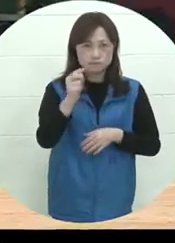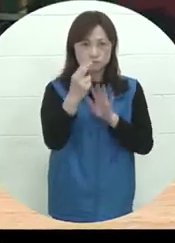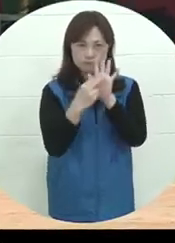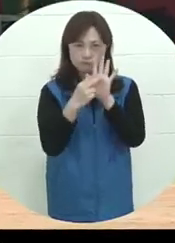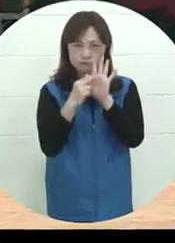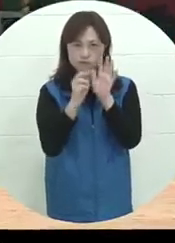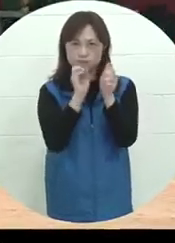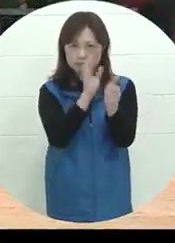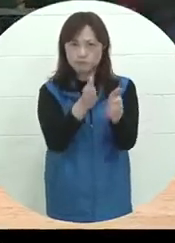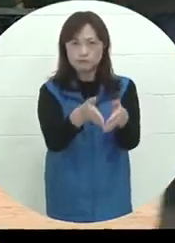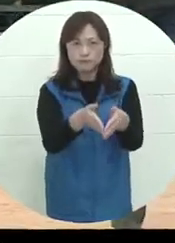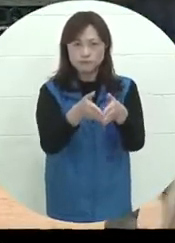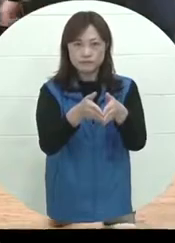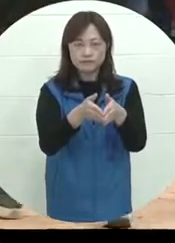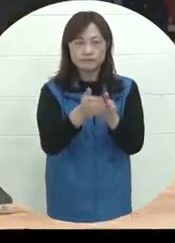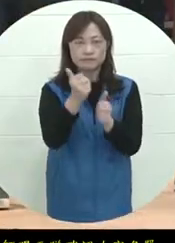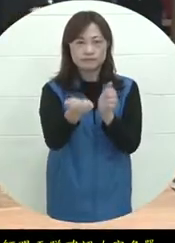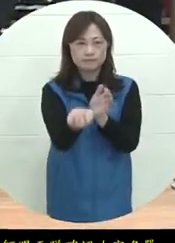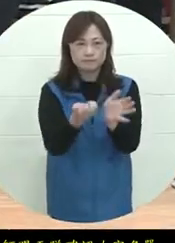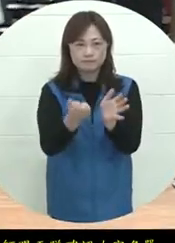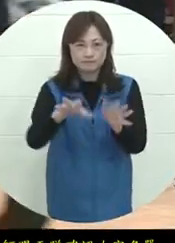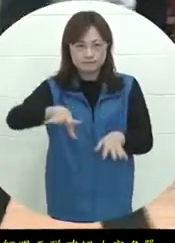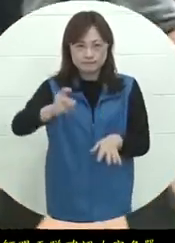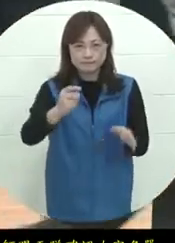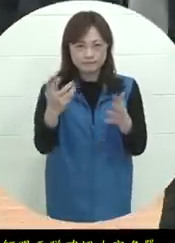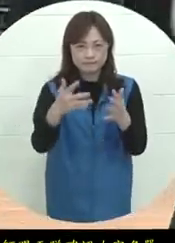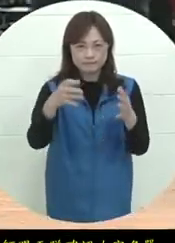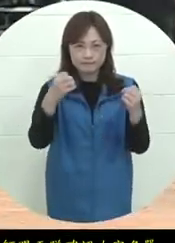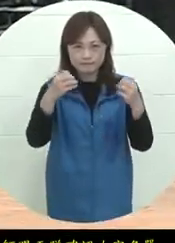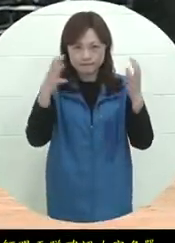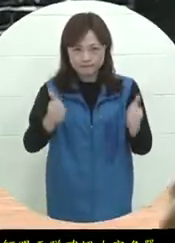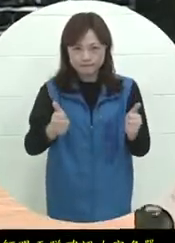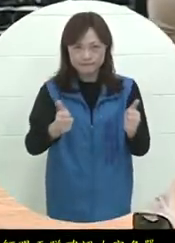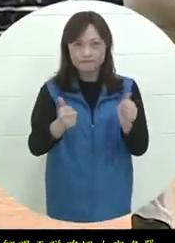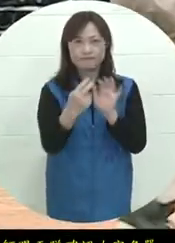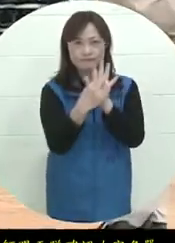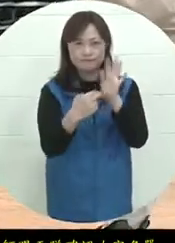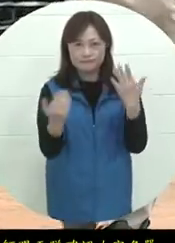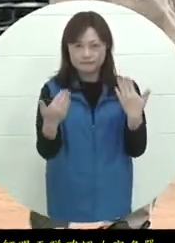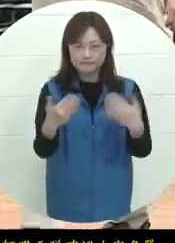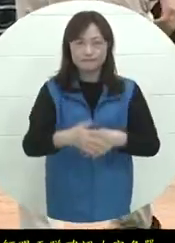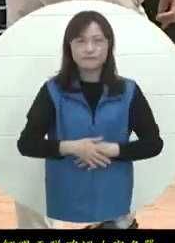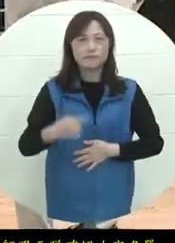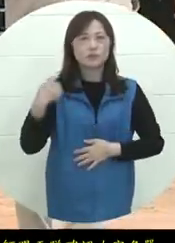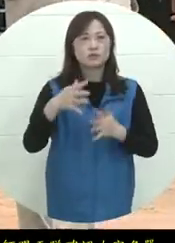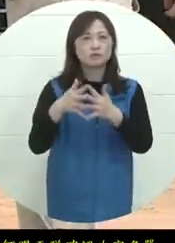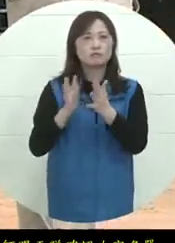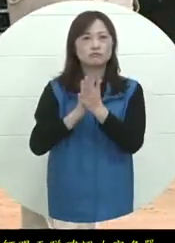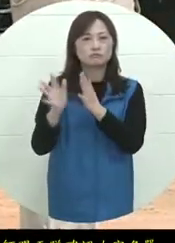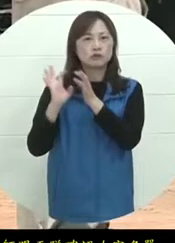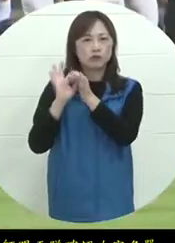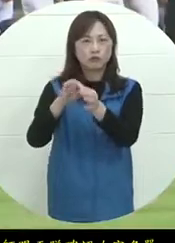both sides should confirm with each other before the game. Yesterday, the US team had a hard time playing two consecutive games